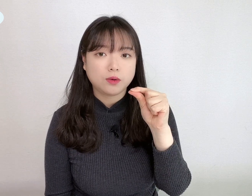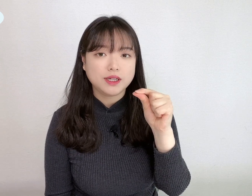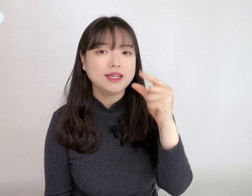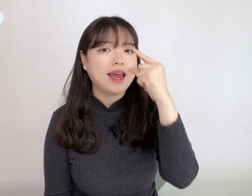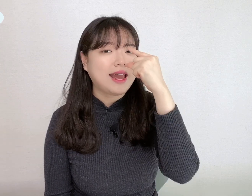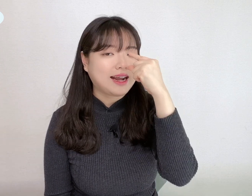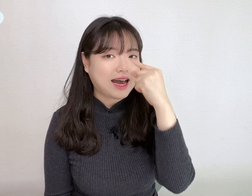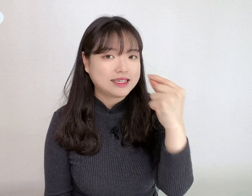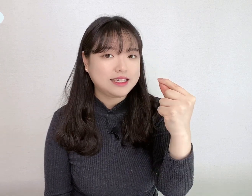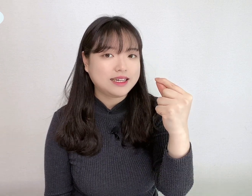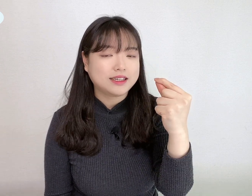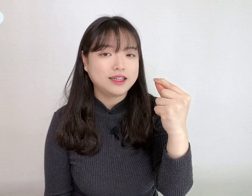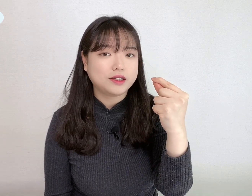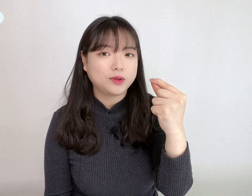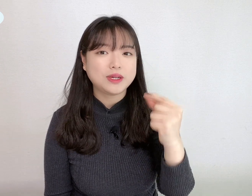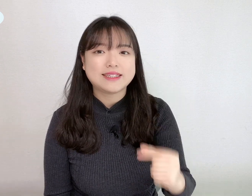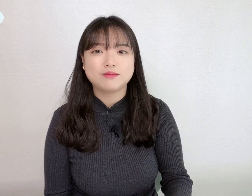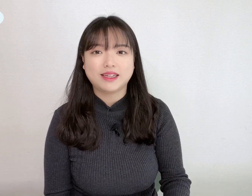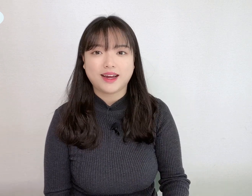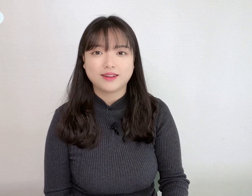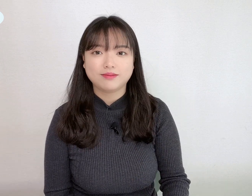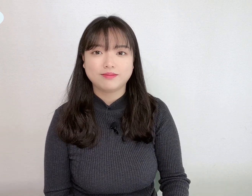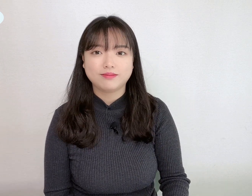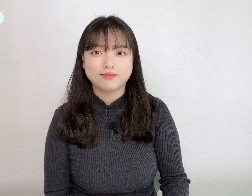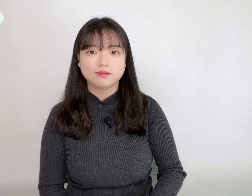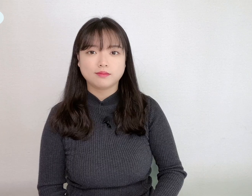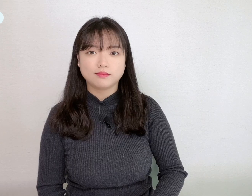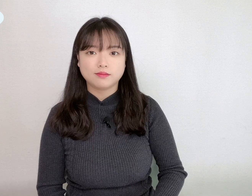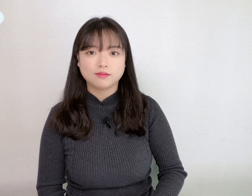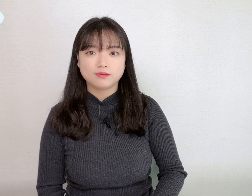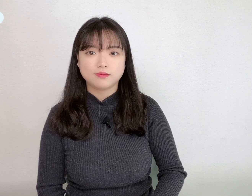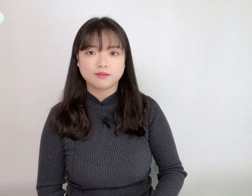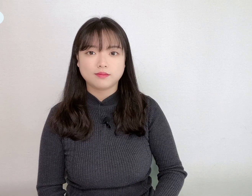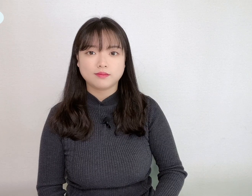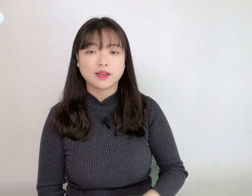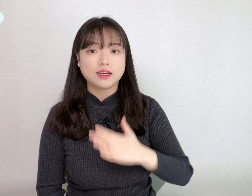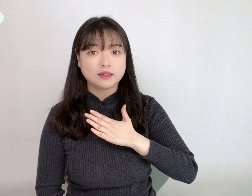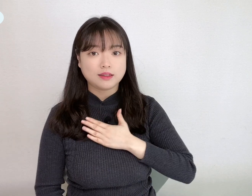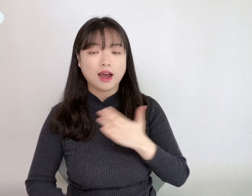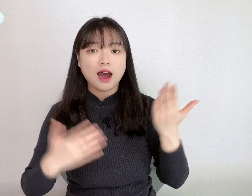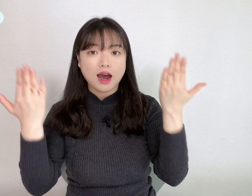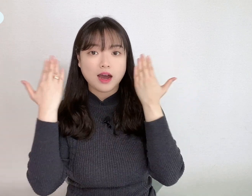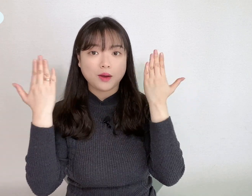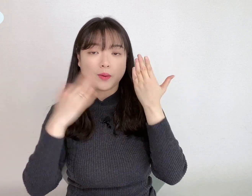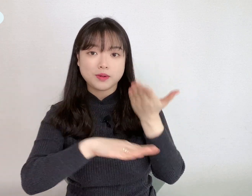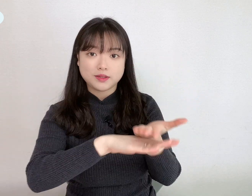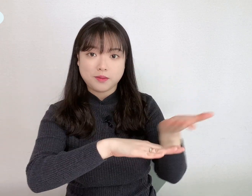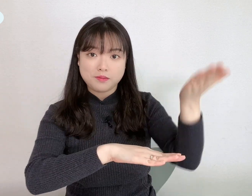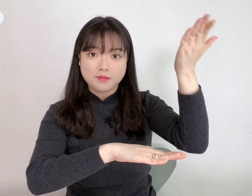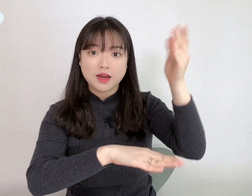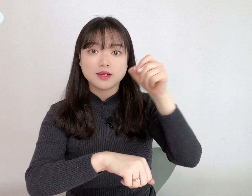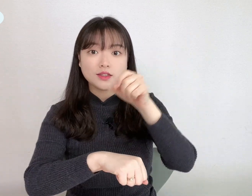My high school senior has a sensitive personality ( me + school + senior + personality + sensitive )